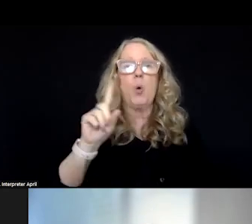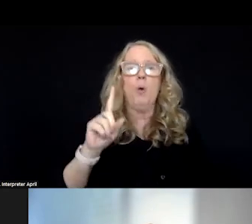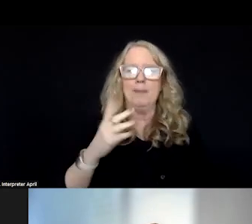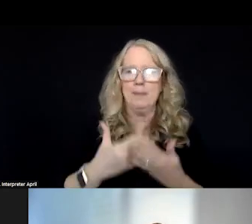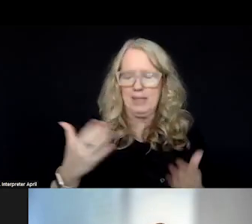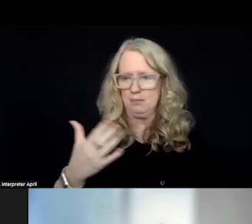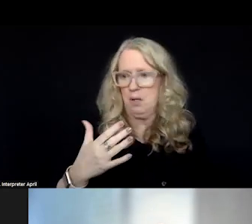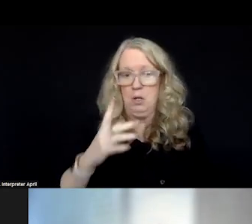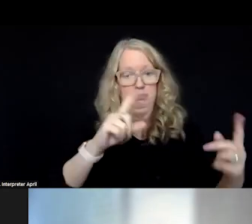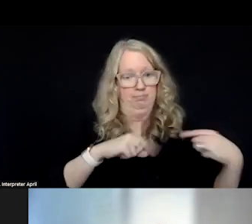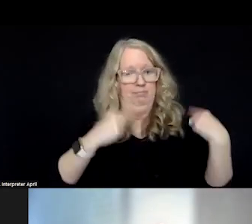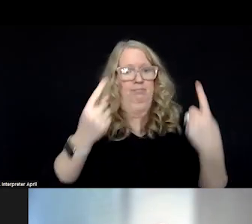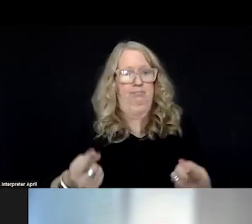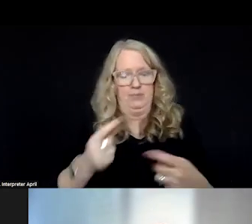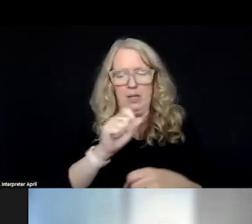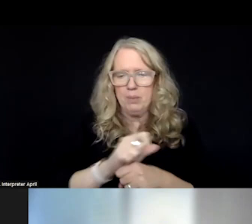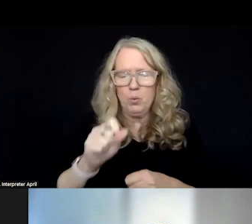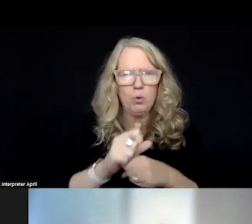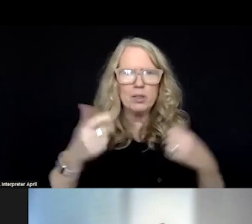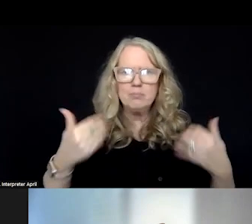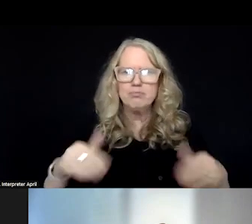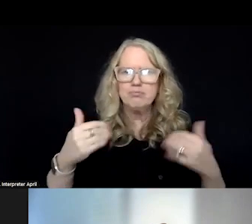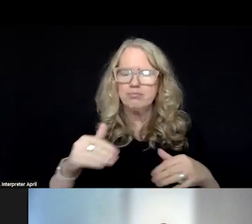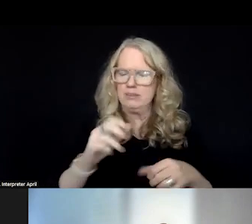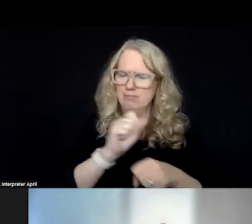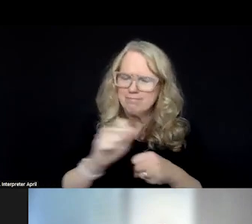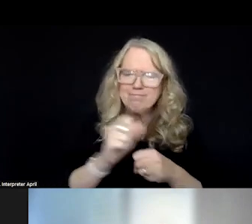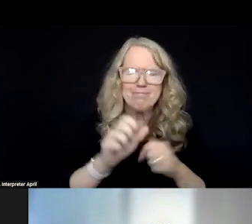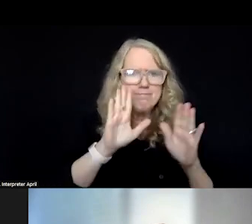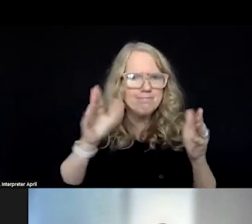HAVE BEEN WORKING VERY DILIGENTLY ON WITH THEM, SPECIFICALLY IN DURHAM,